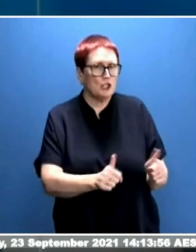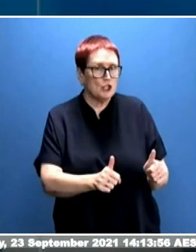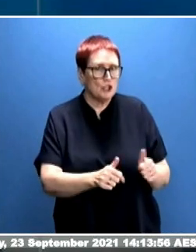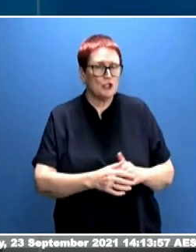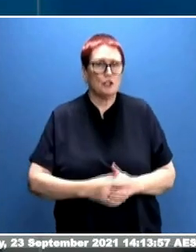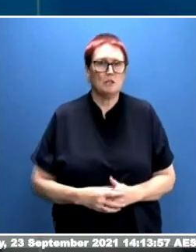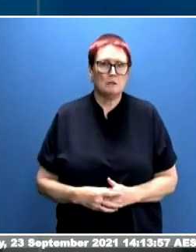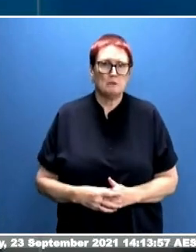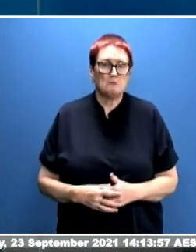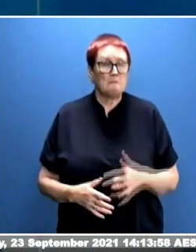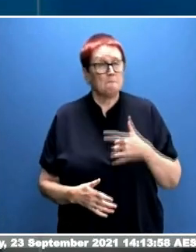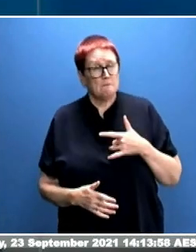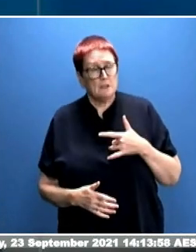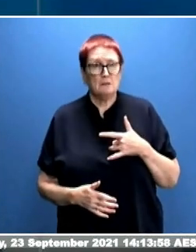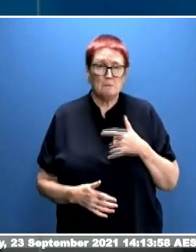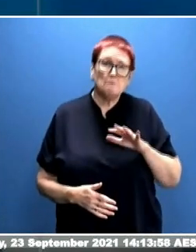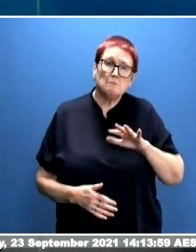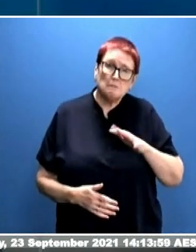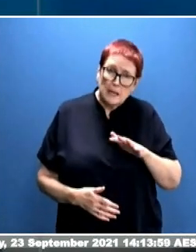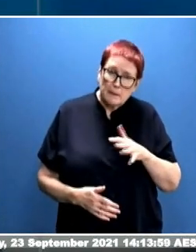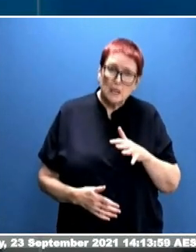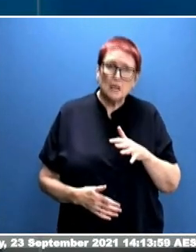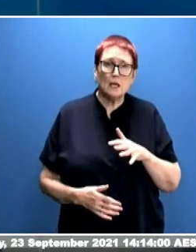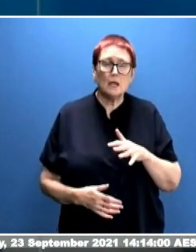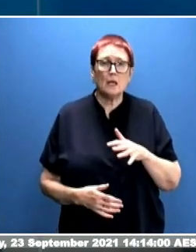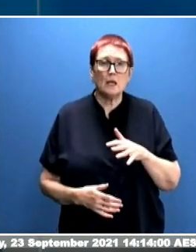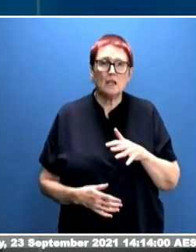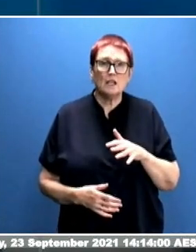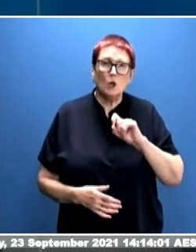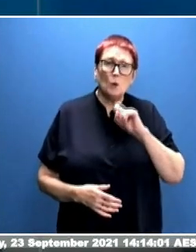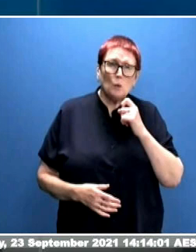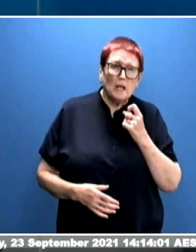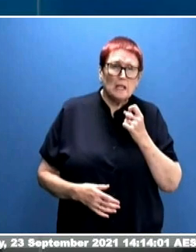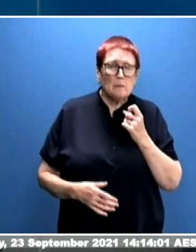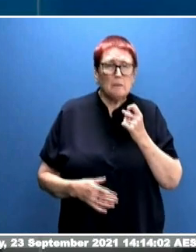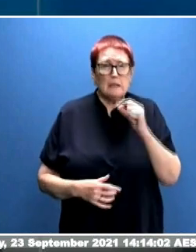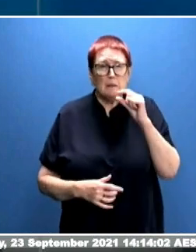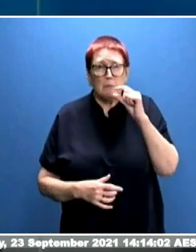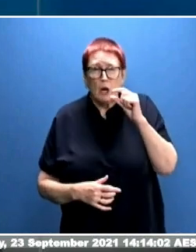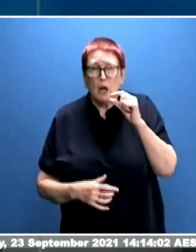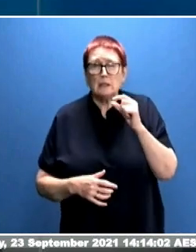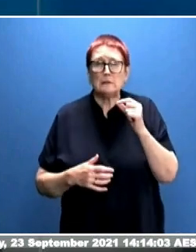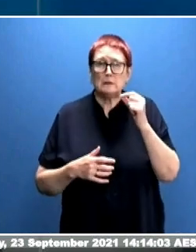likely, likelihood of mild to moderate intellectual delays or cognitive